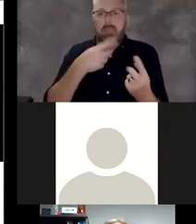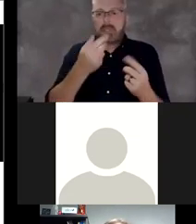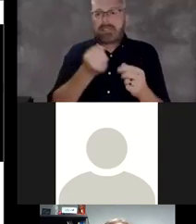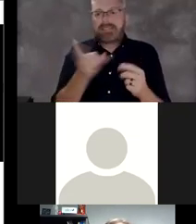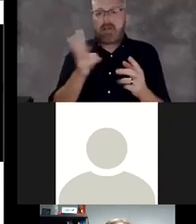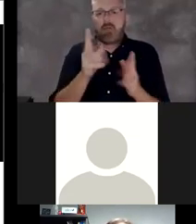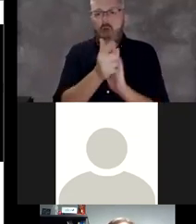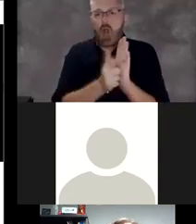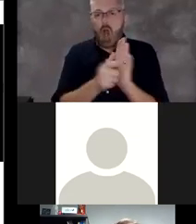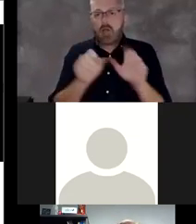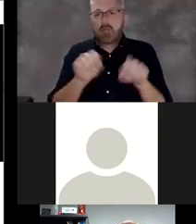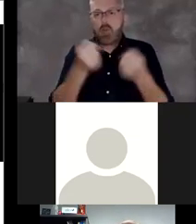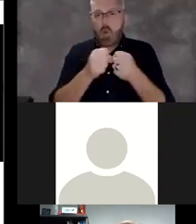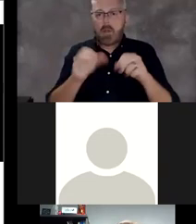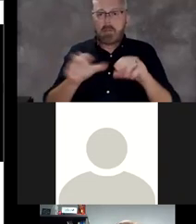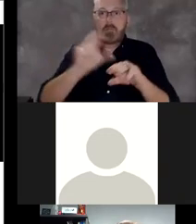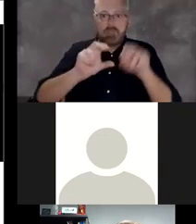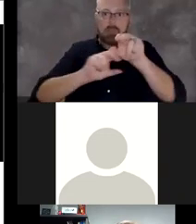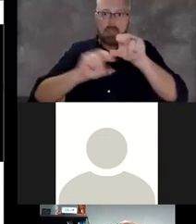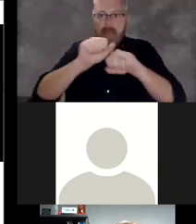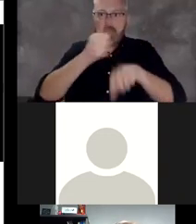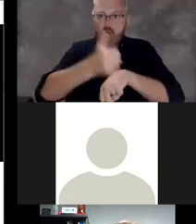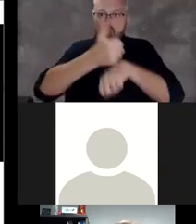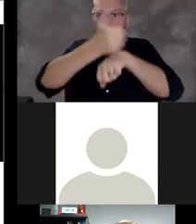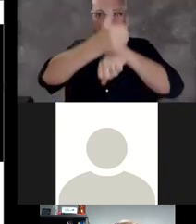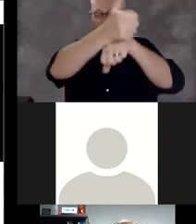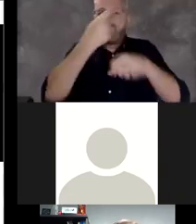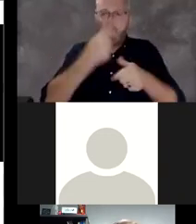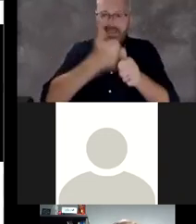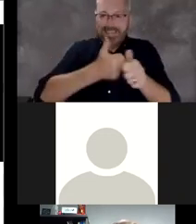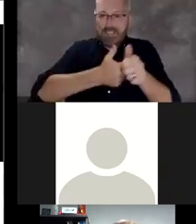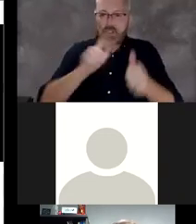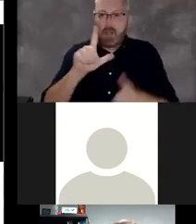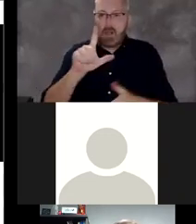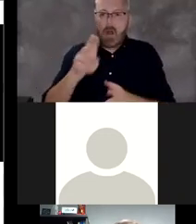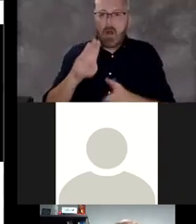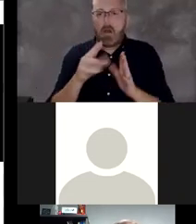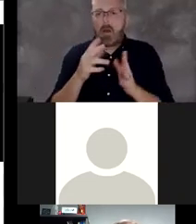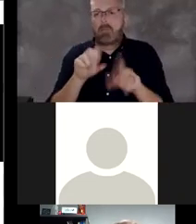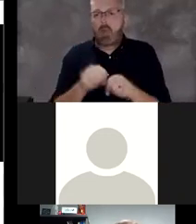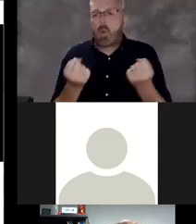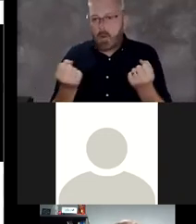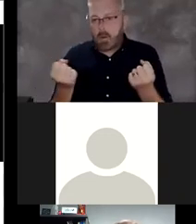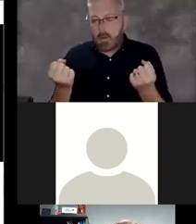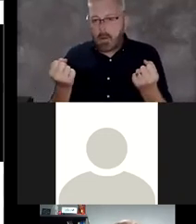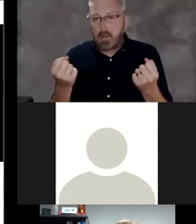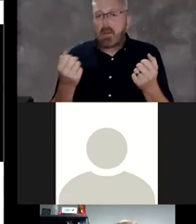THE ACTUAL CRIMES. YOU CAN SEE HOW THE COUNTY